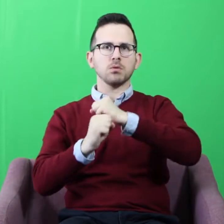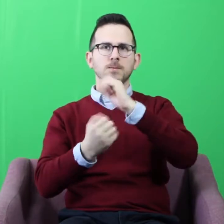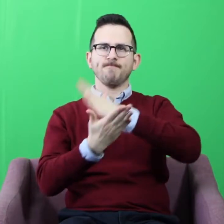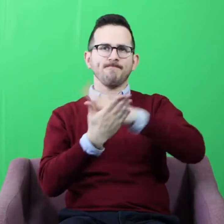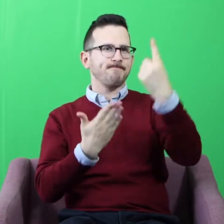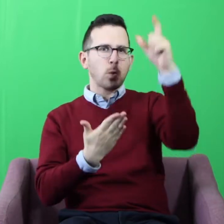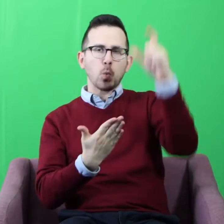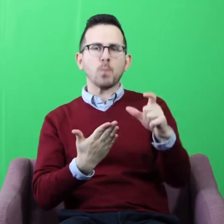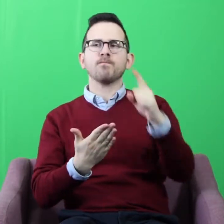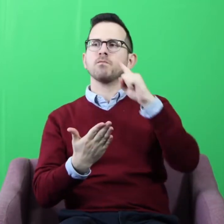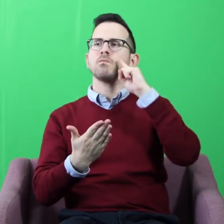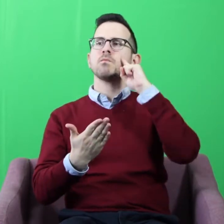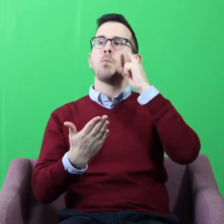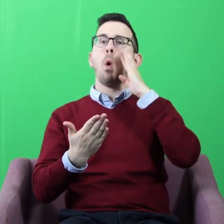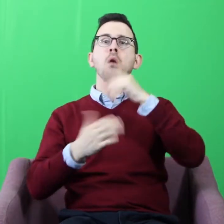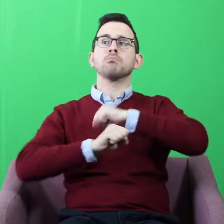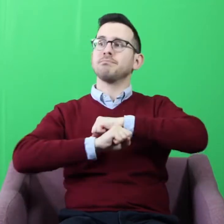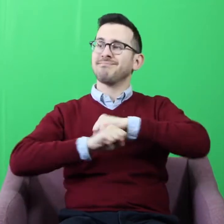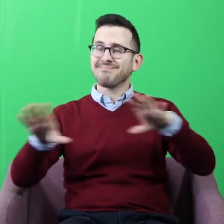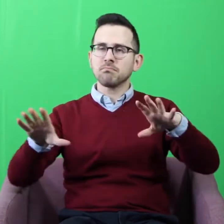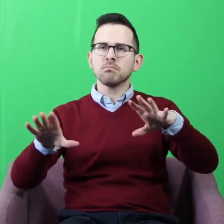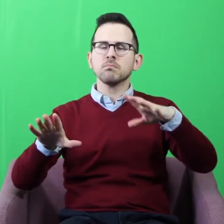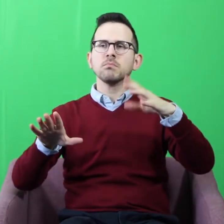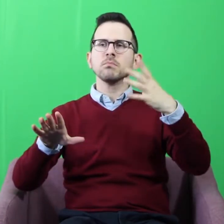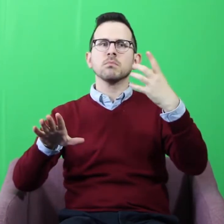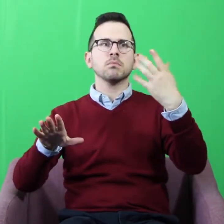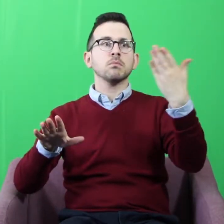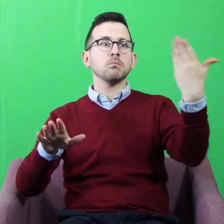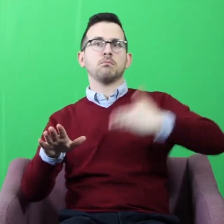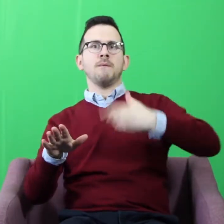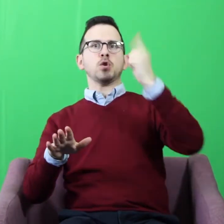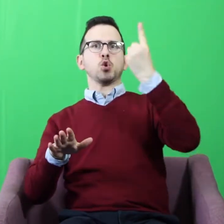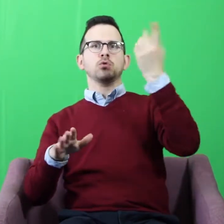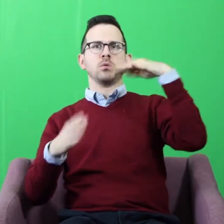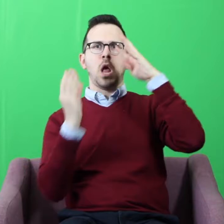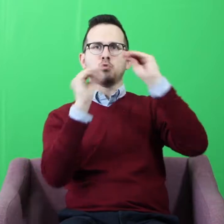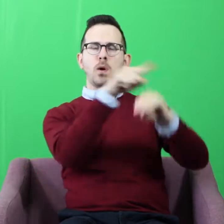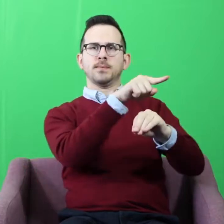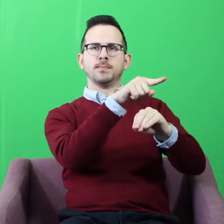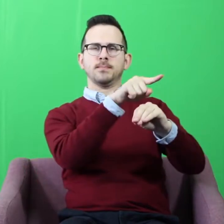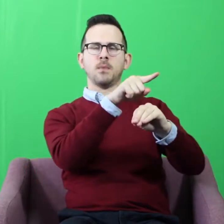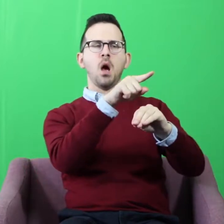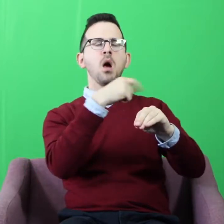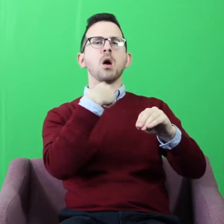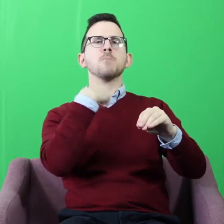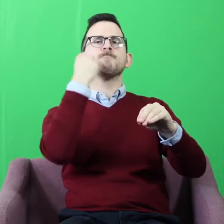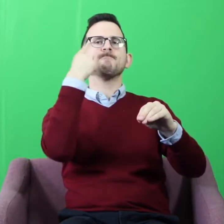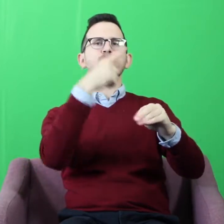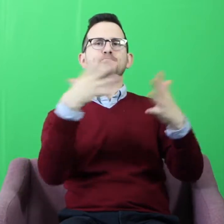Our marketing was not targeted and we were not clear who our target clients would be.